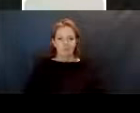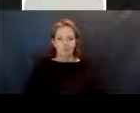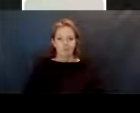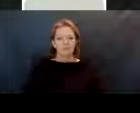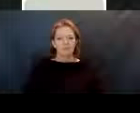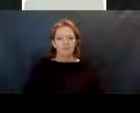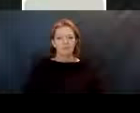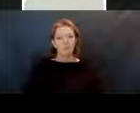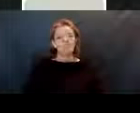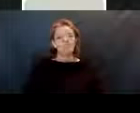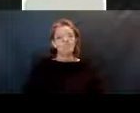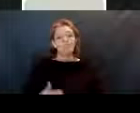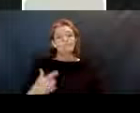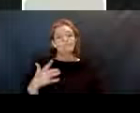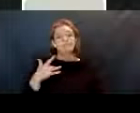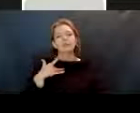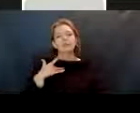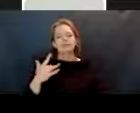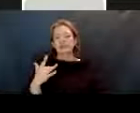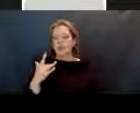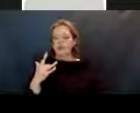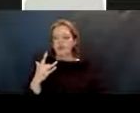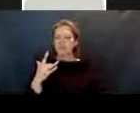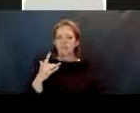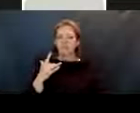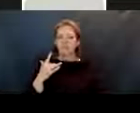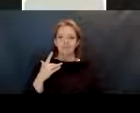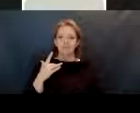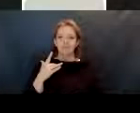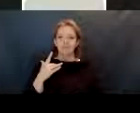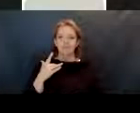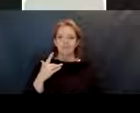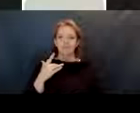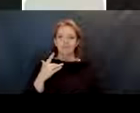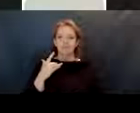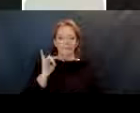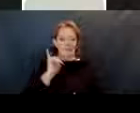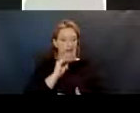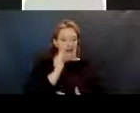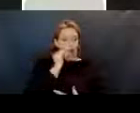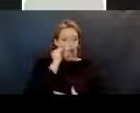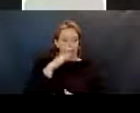to look for some of those same thing-s, you know, wherever I go, I'm always interested